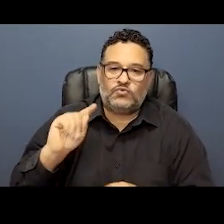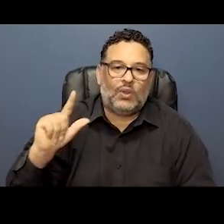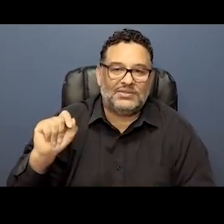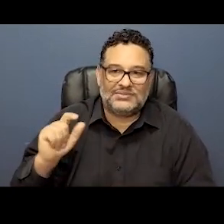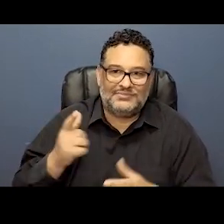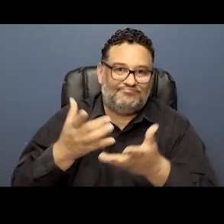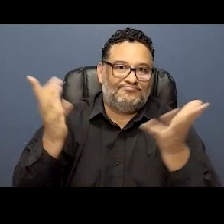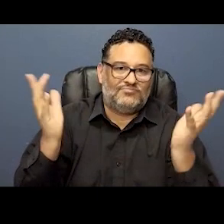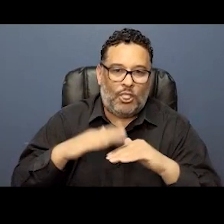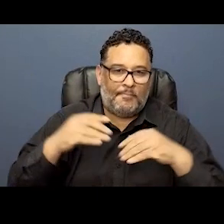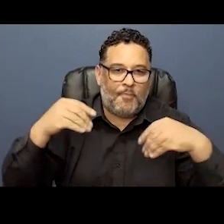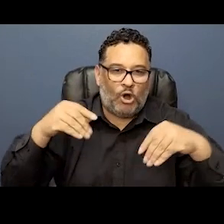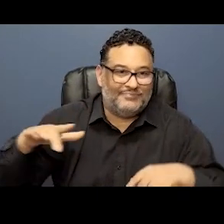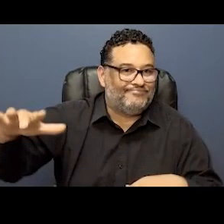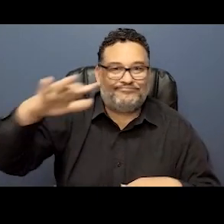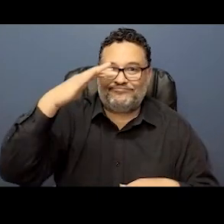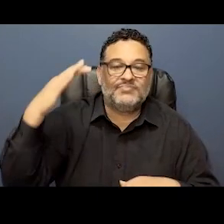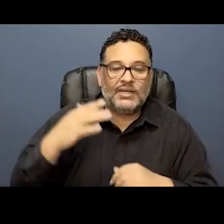There are a variety of tools on the market,